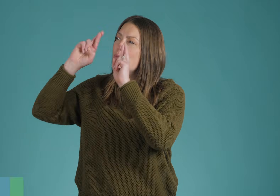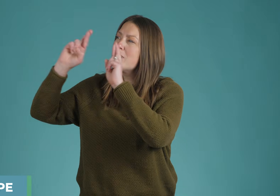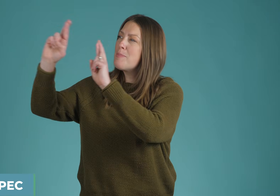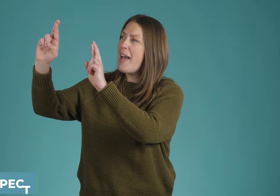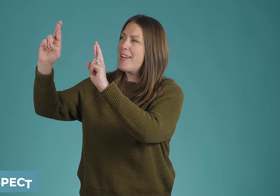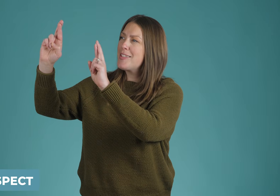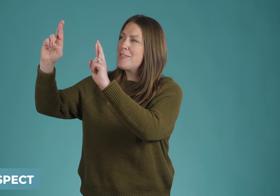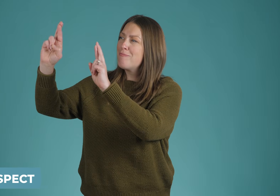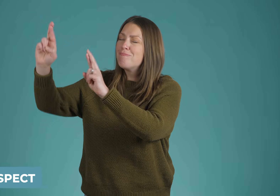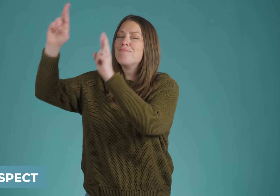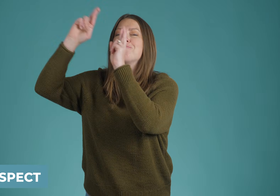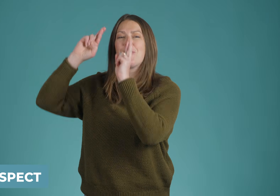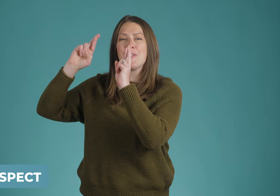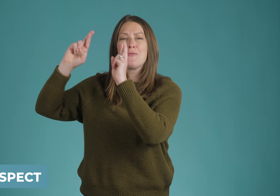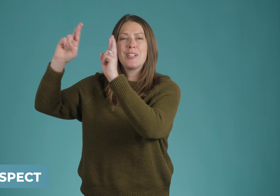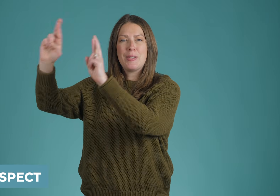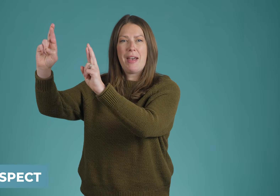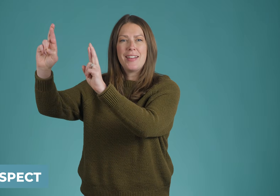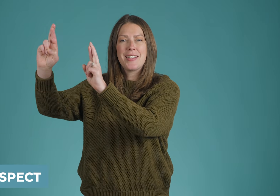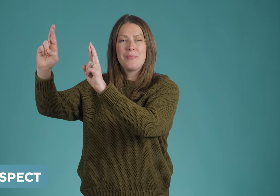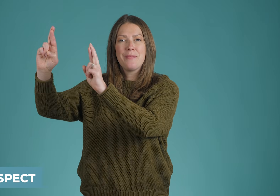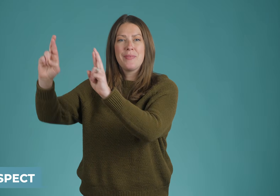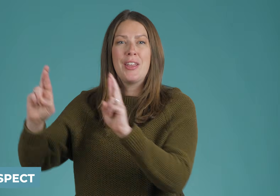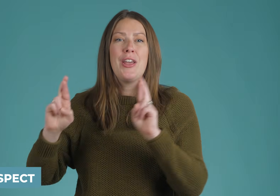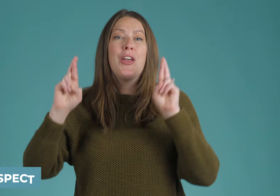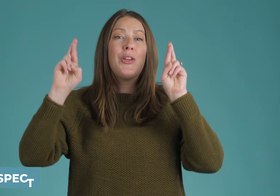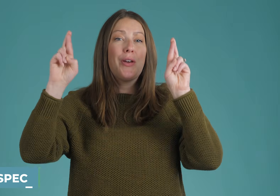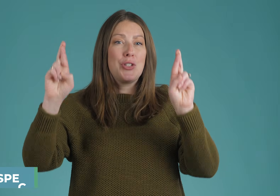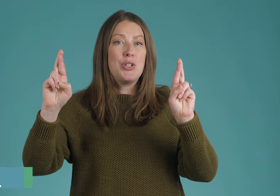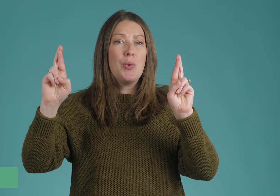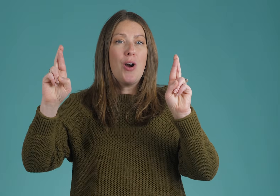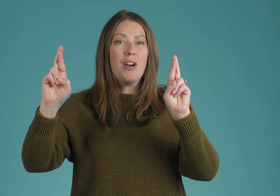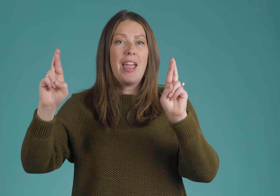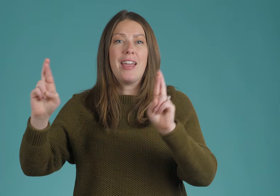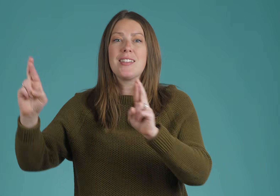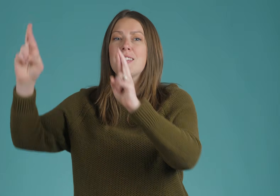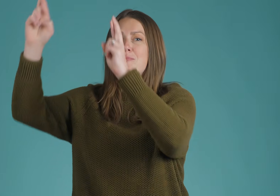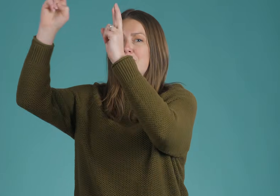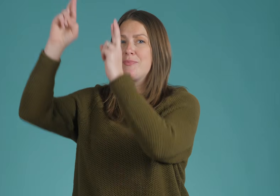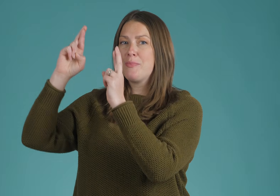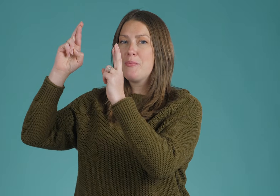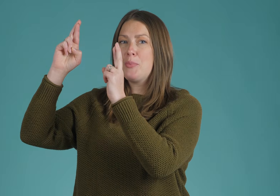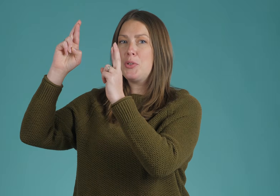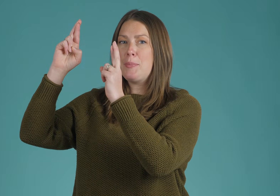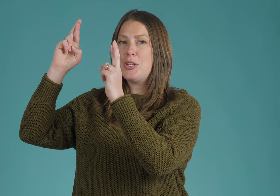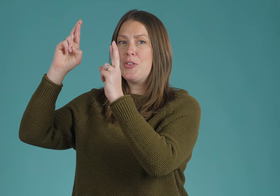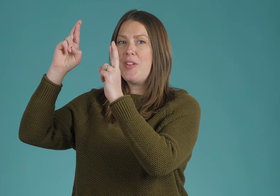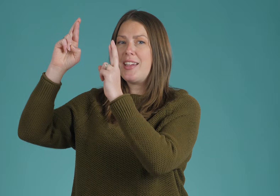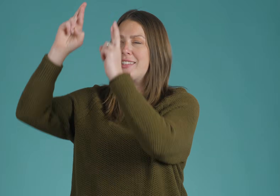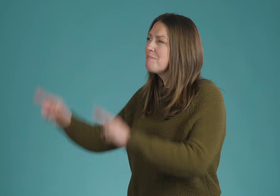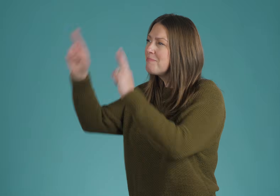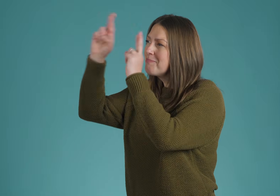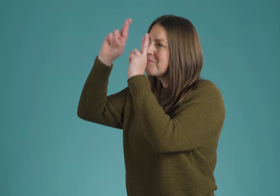Respect. You have to R-hands pulled up to your face